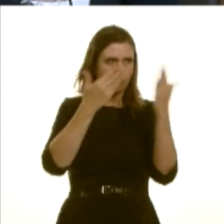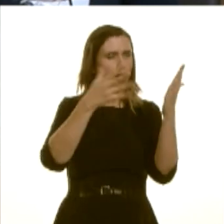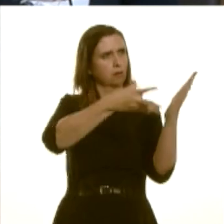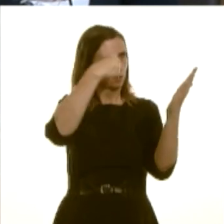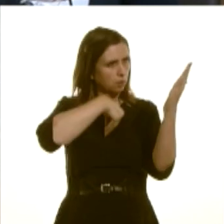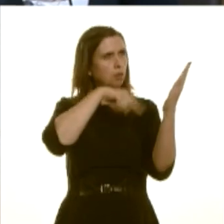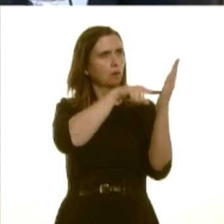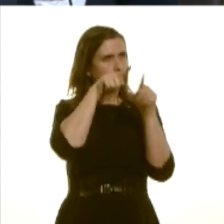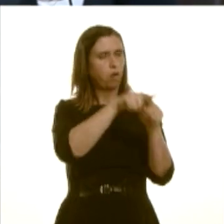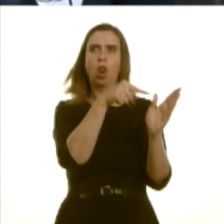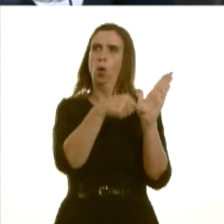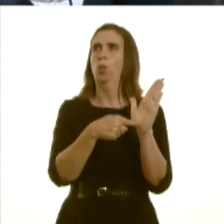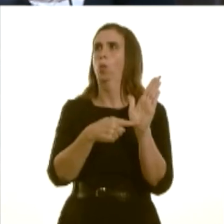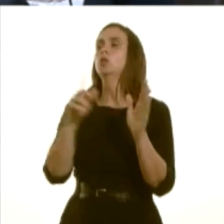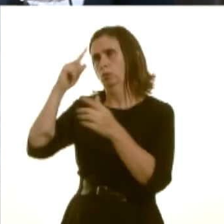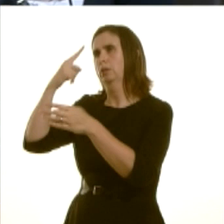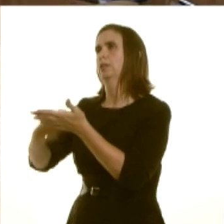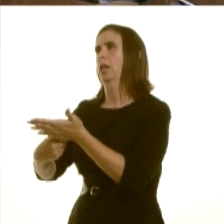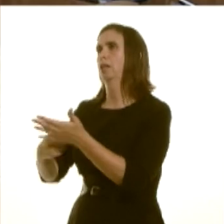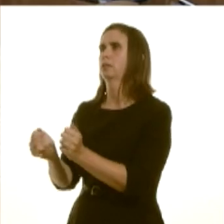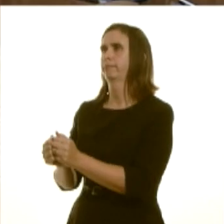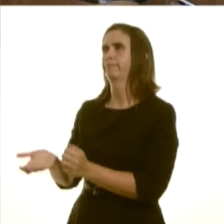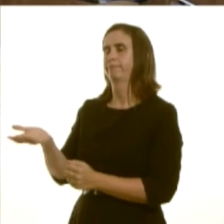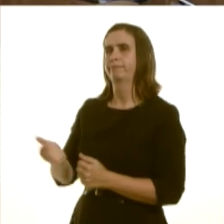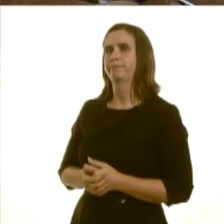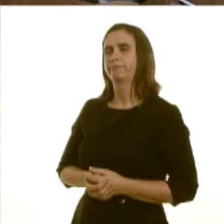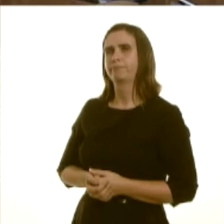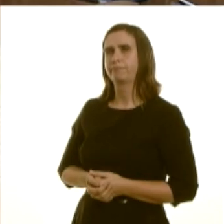any decision is taken. Mike Hedges: First Minister, do you agree